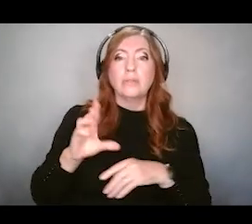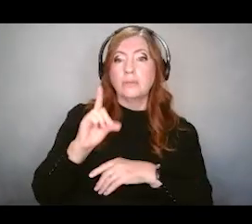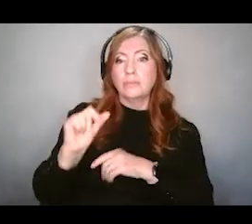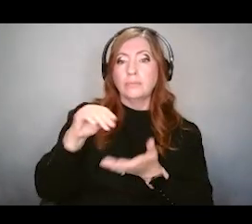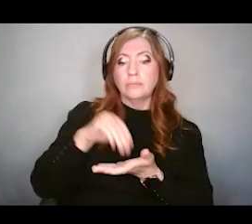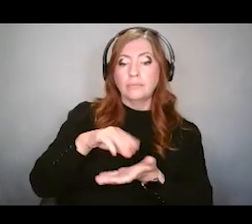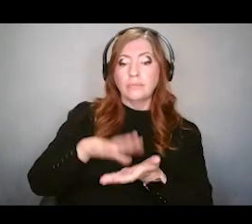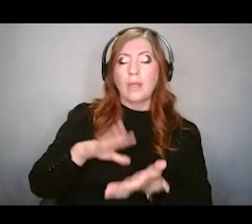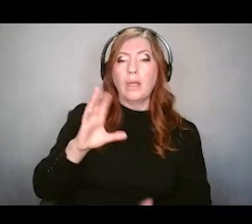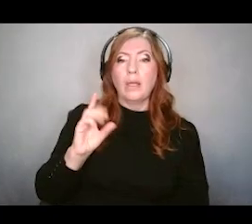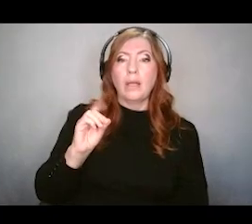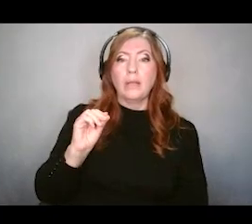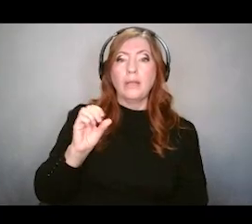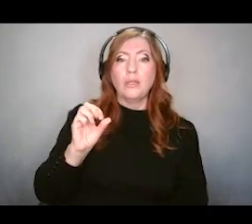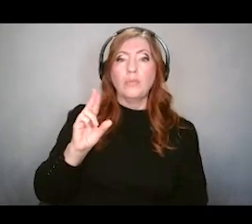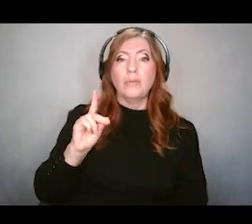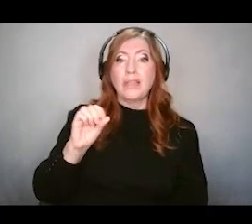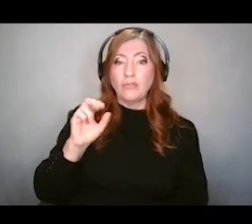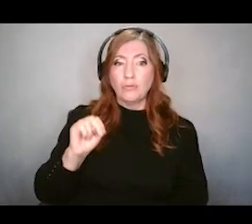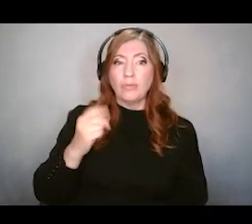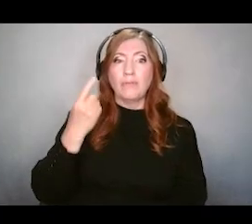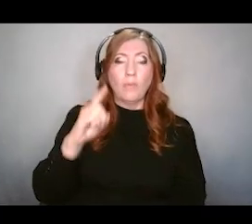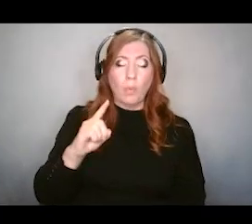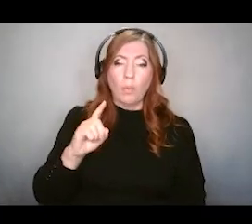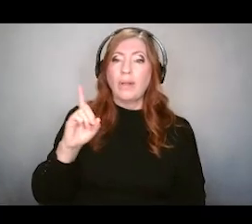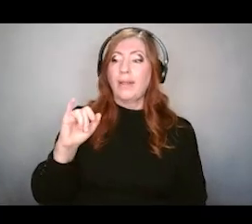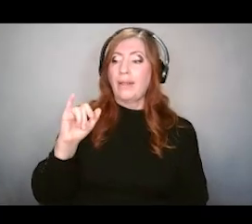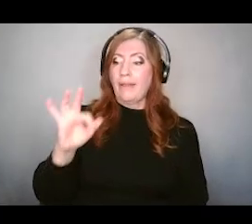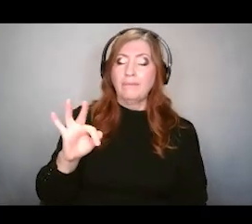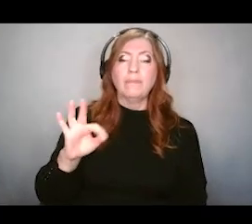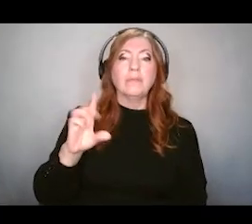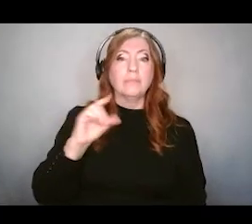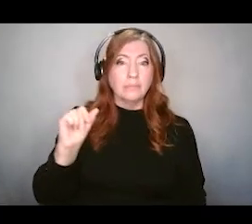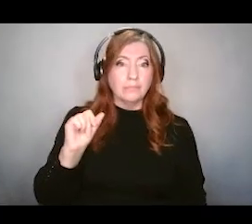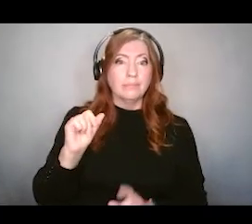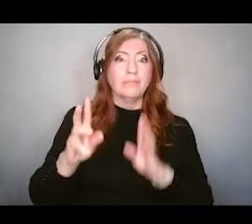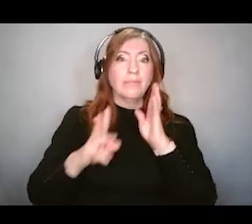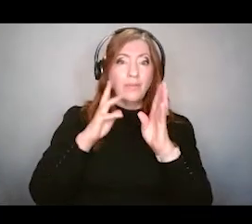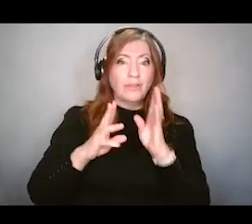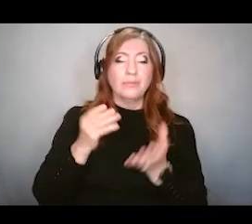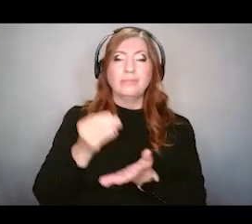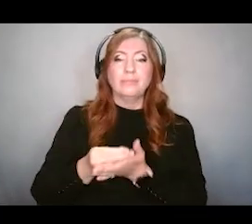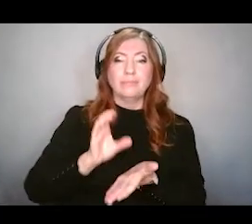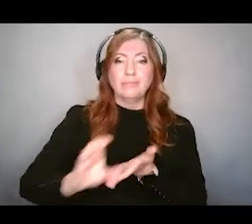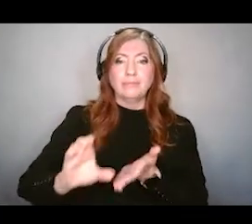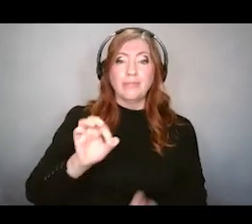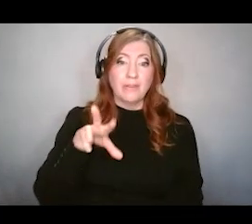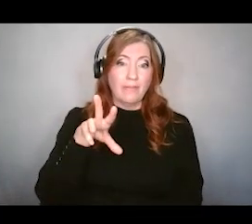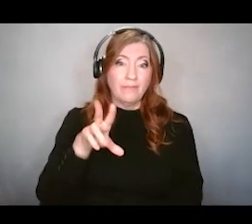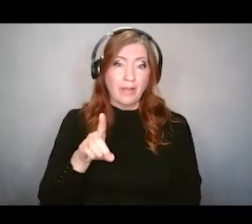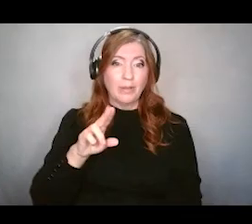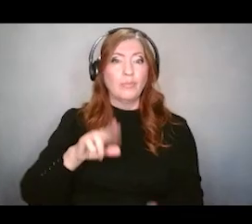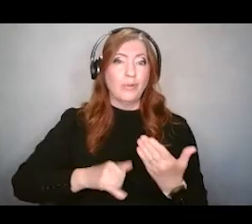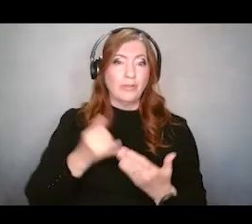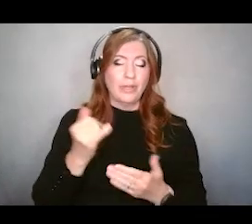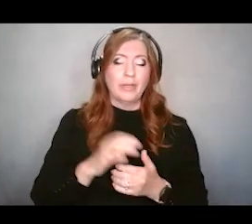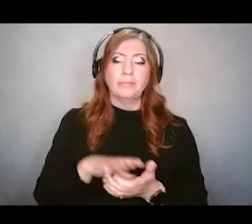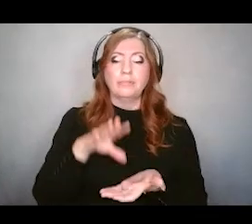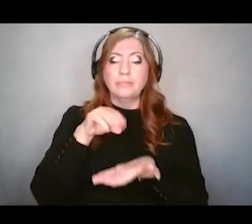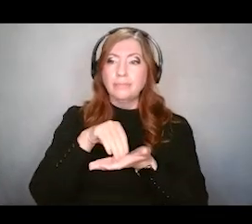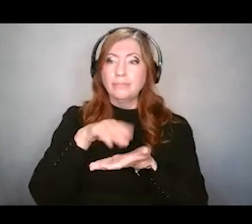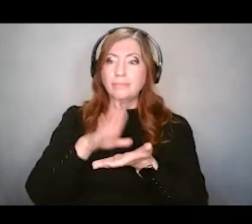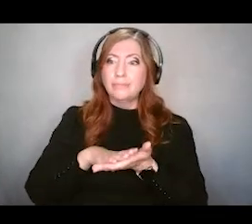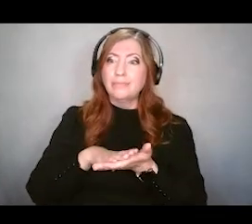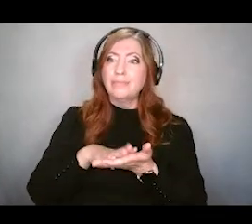for Disability Innovation Fund, or DIF, projects. Documenting disability in a model demonstration